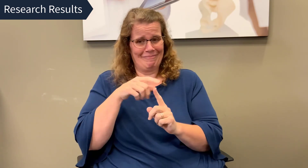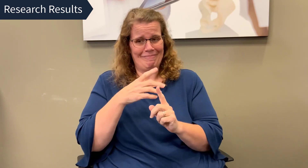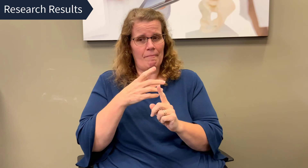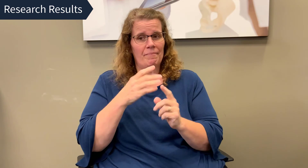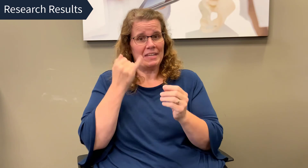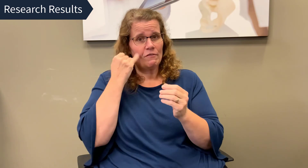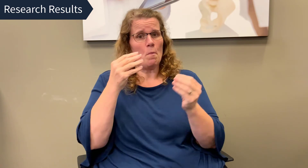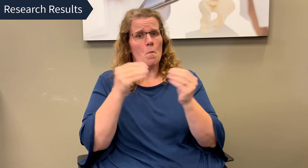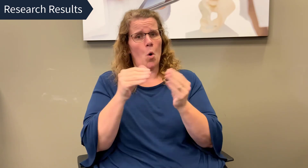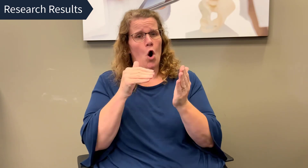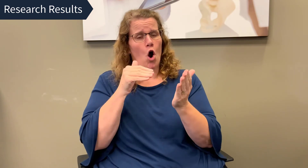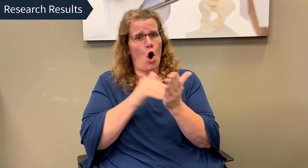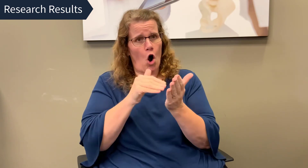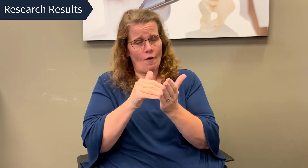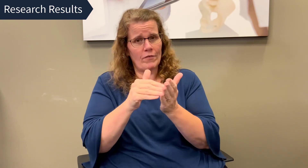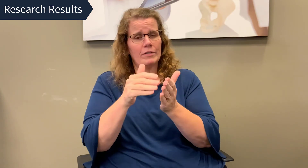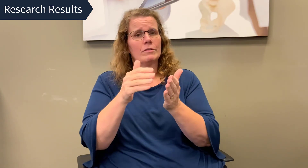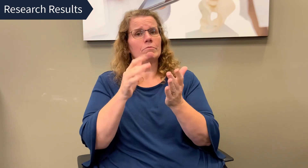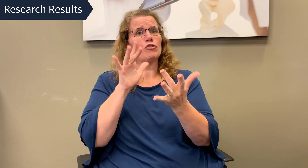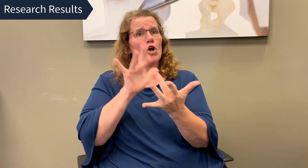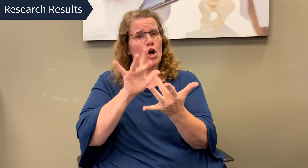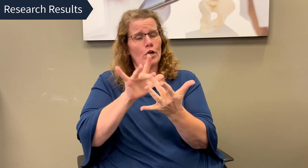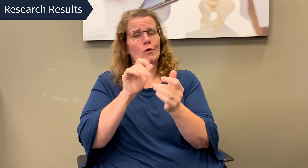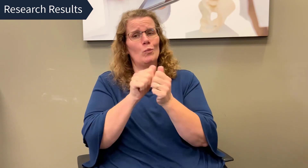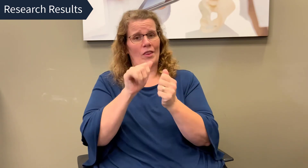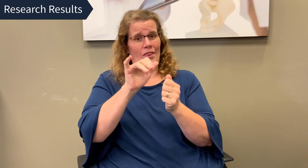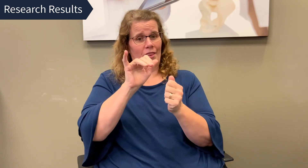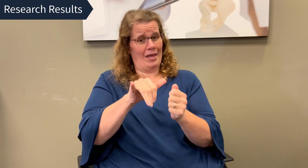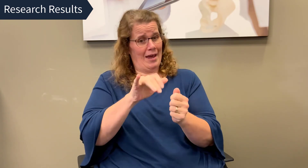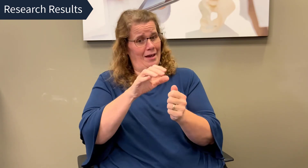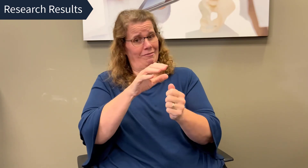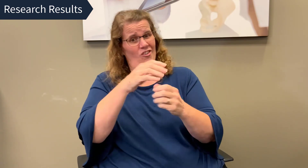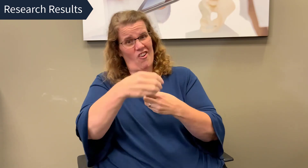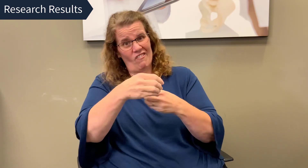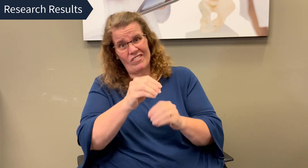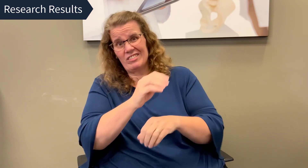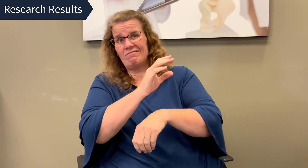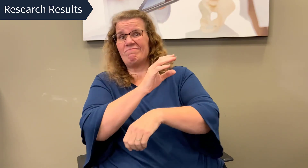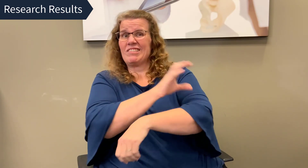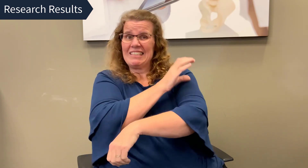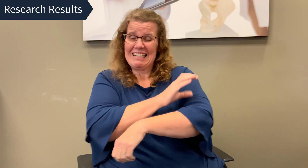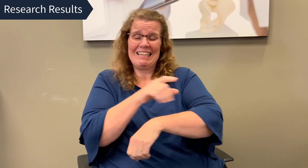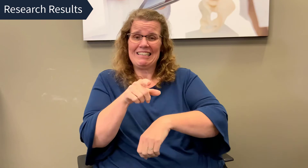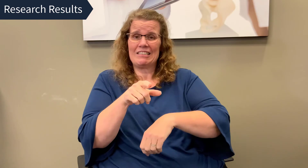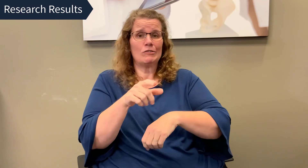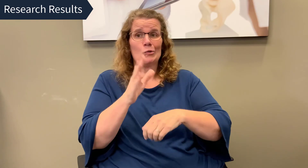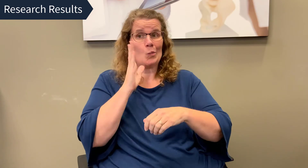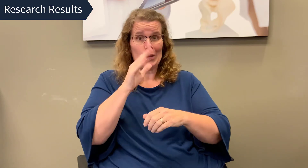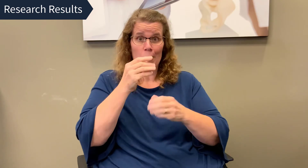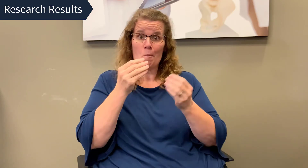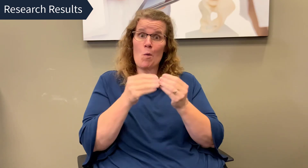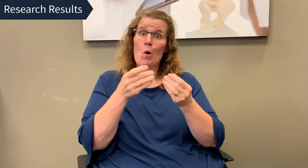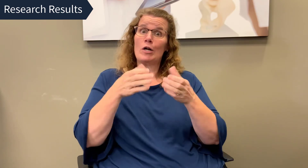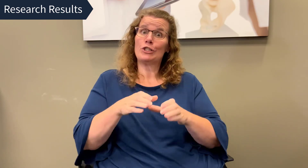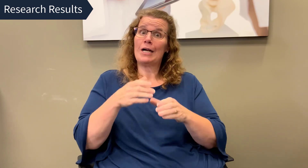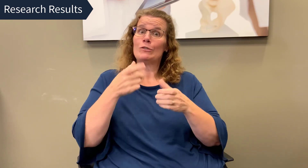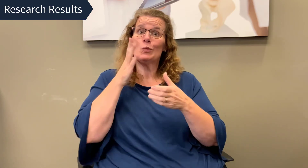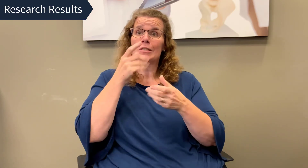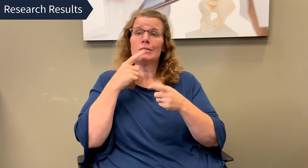advocate for themselves to receive the services that they need for access, but this study suggests that that approach may be less successful than we